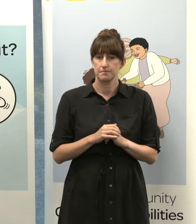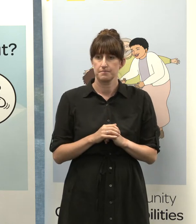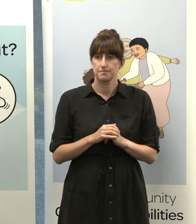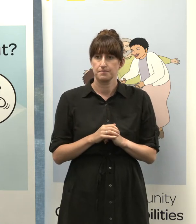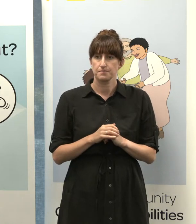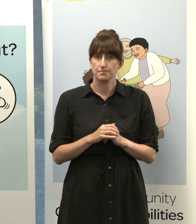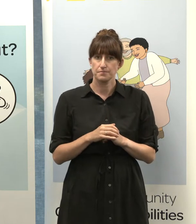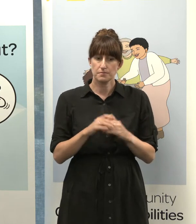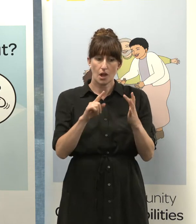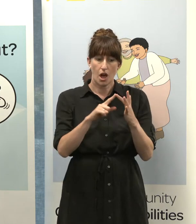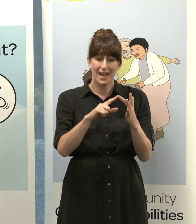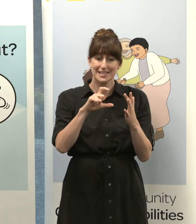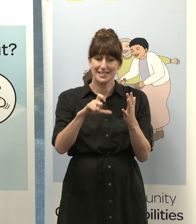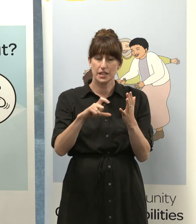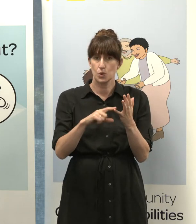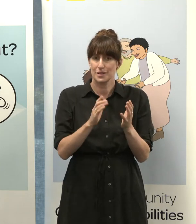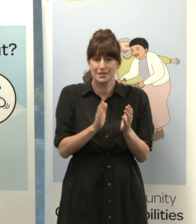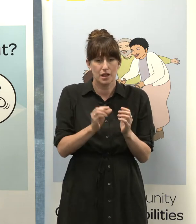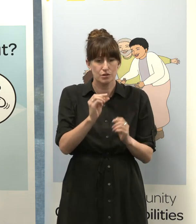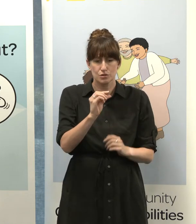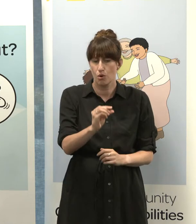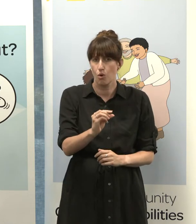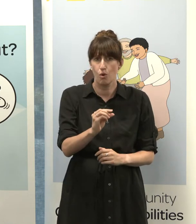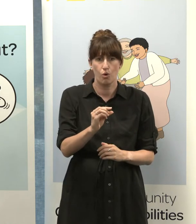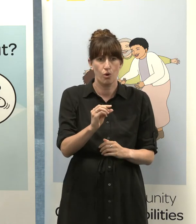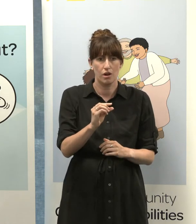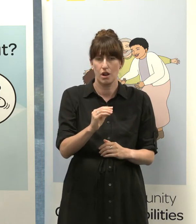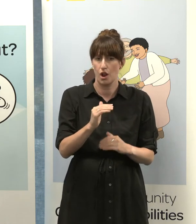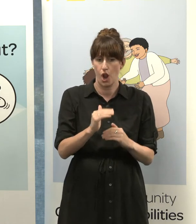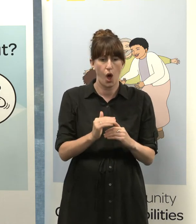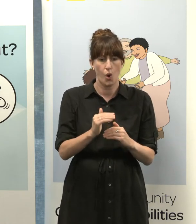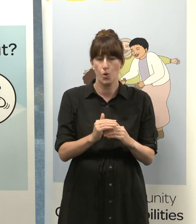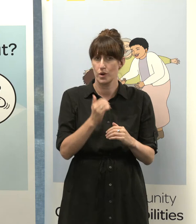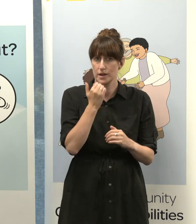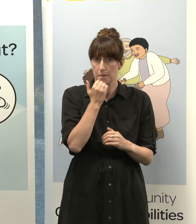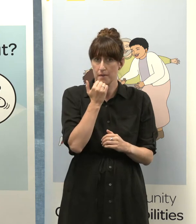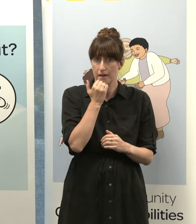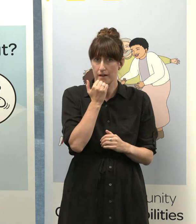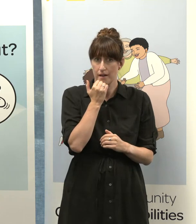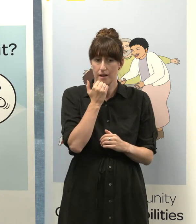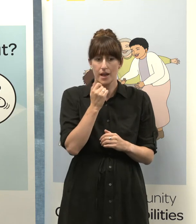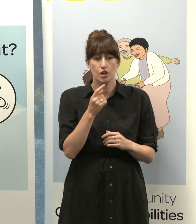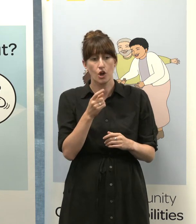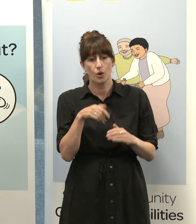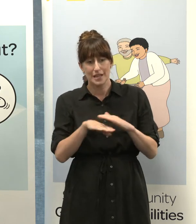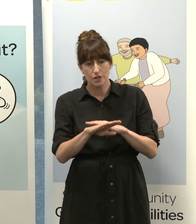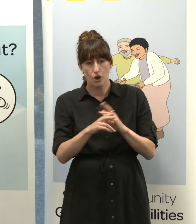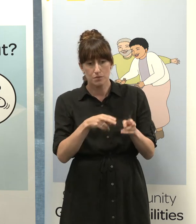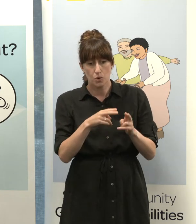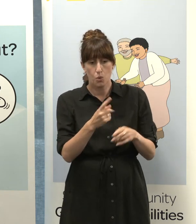hospital care that they need. Again we are seeing only small numbers of people requiring